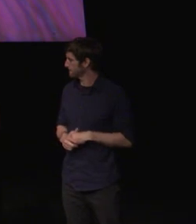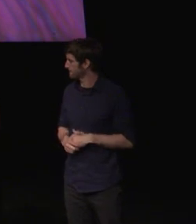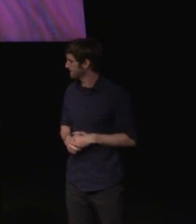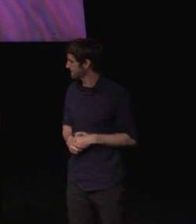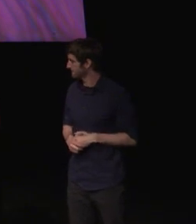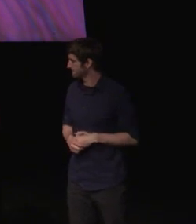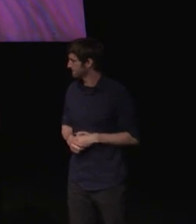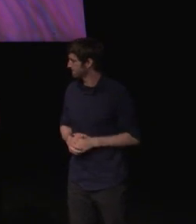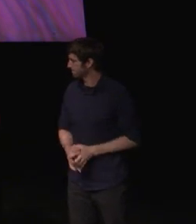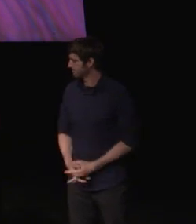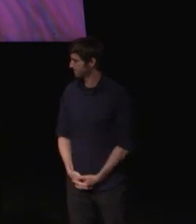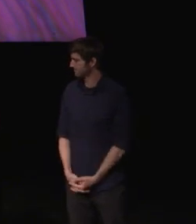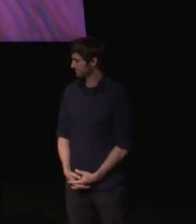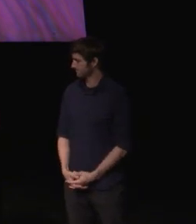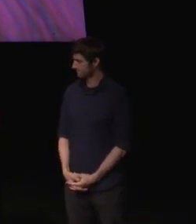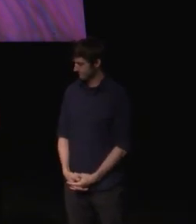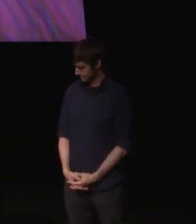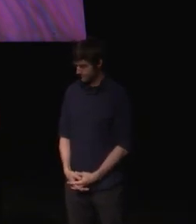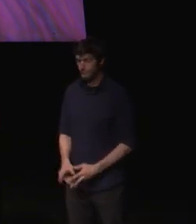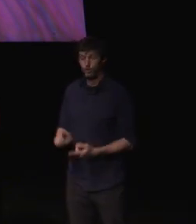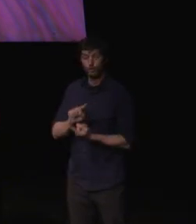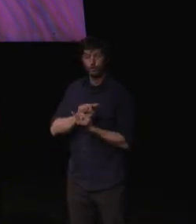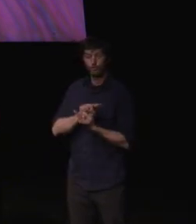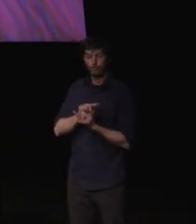So, yeah. That's translation. And that will be coming in...